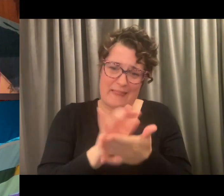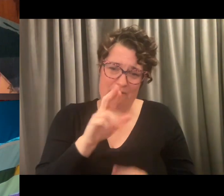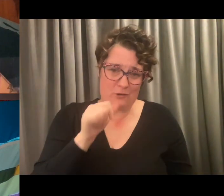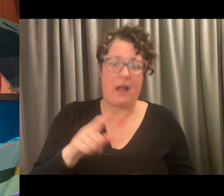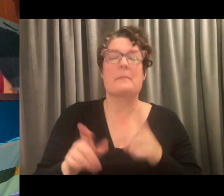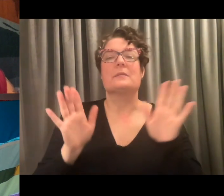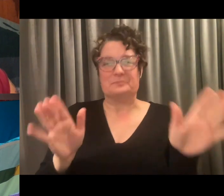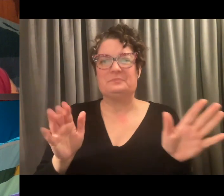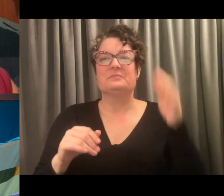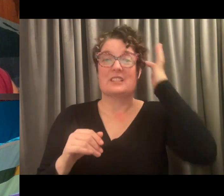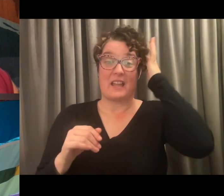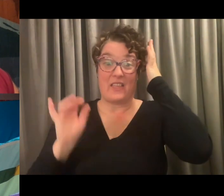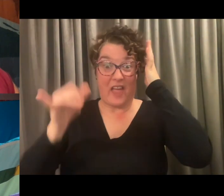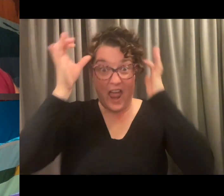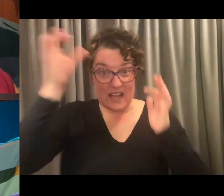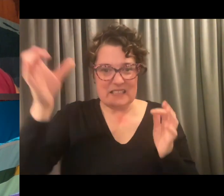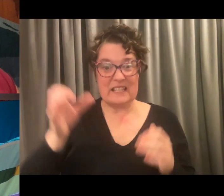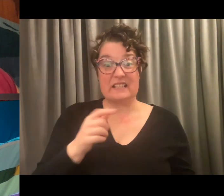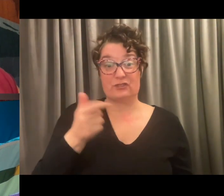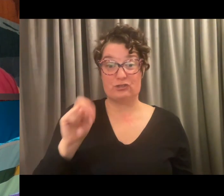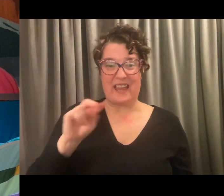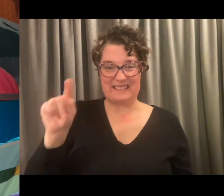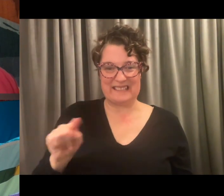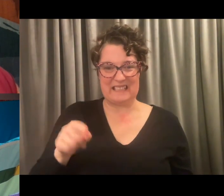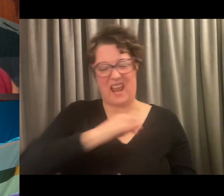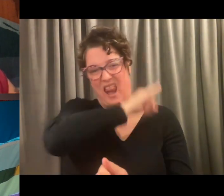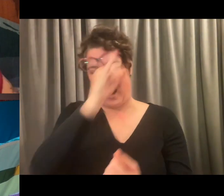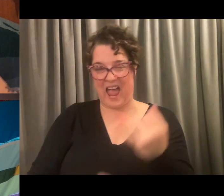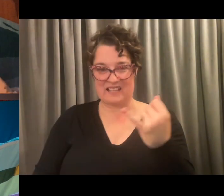generation and now we have Generation Alpha, which is like the first generation